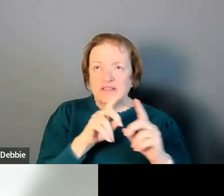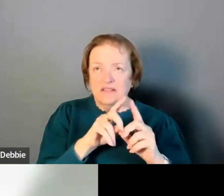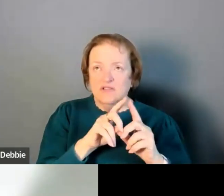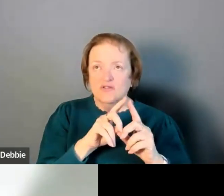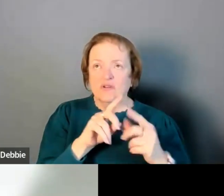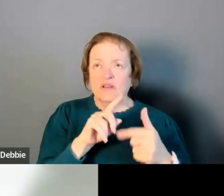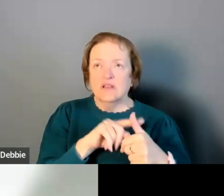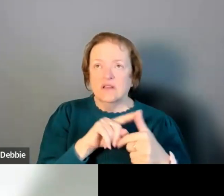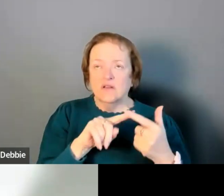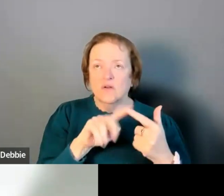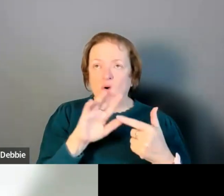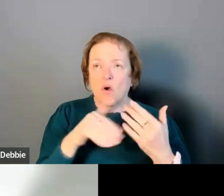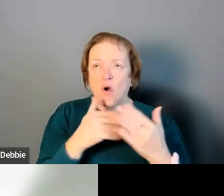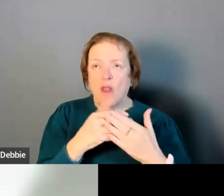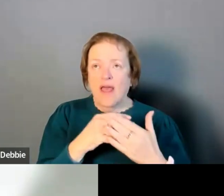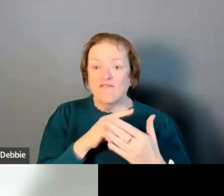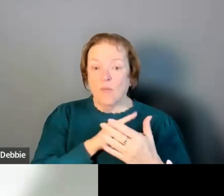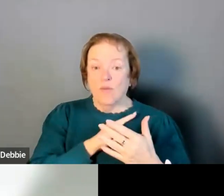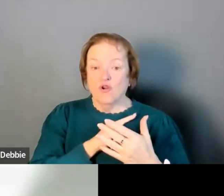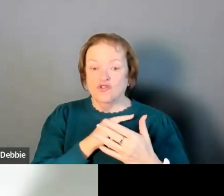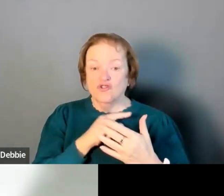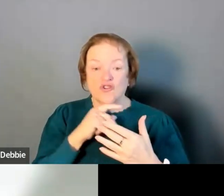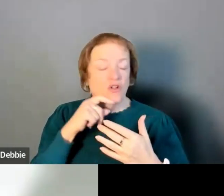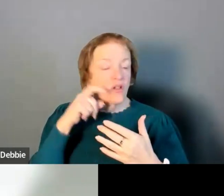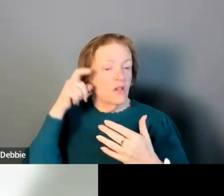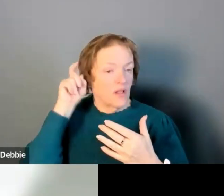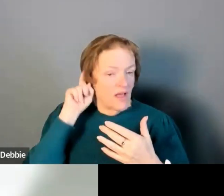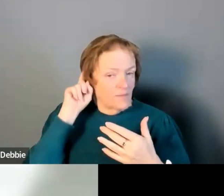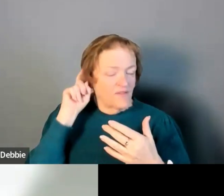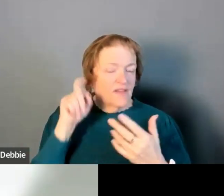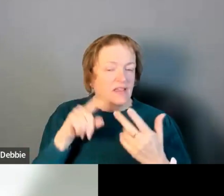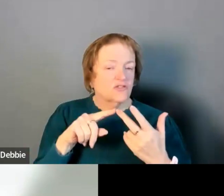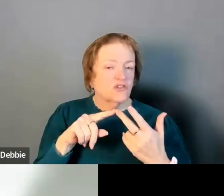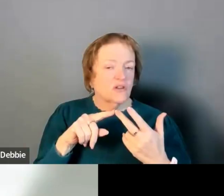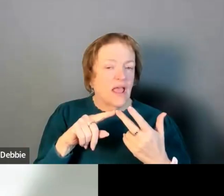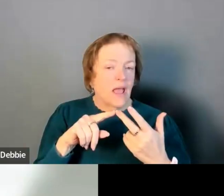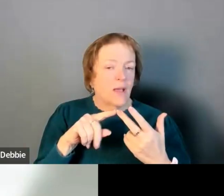personal amplification and personal FM personal HAT systems, whether that's,